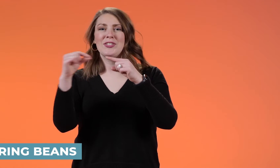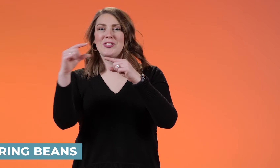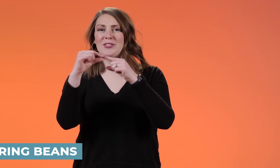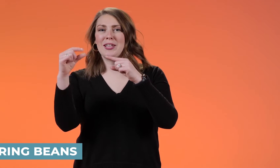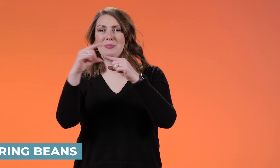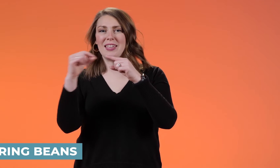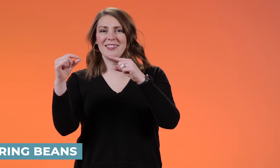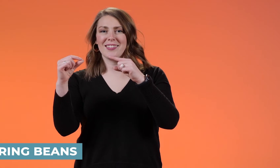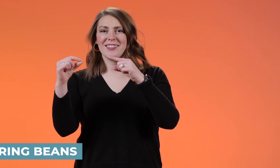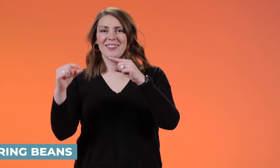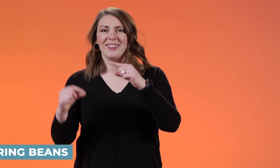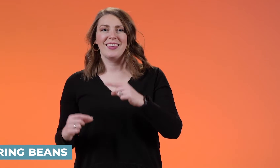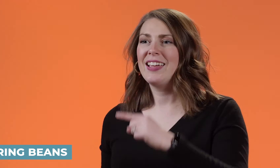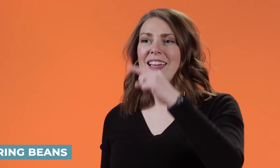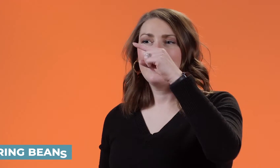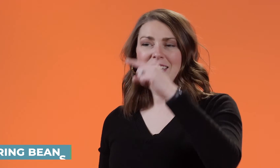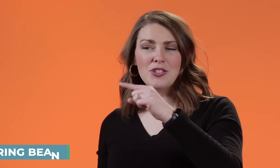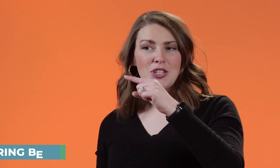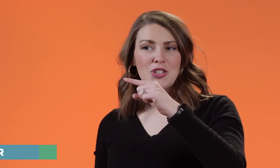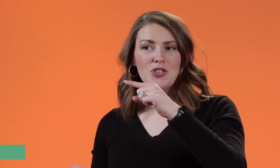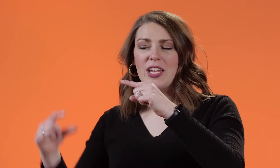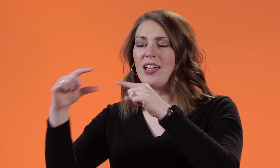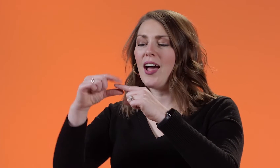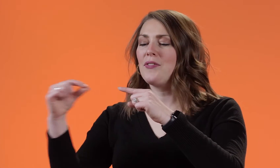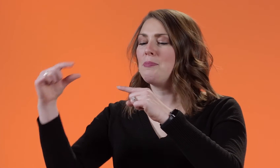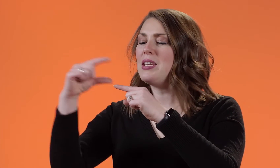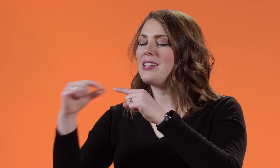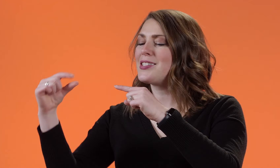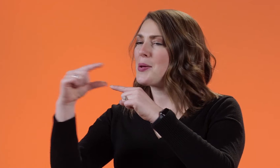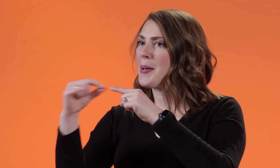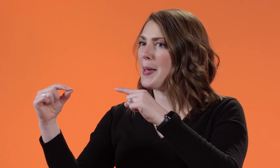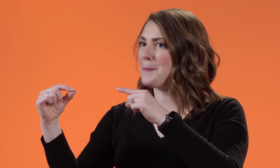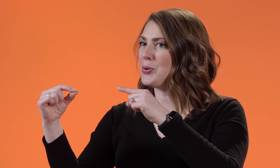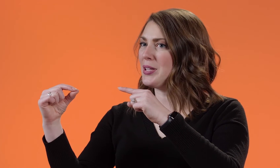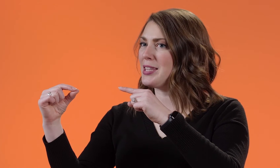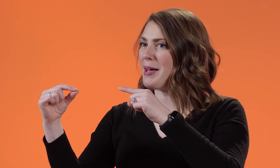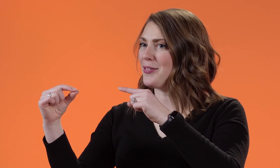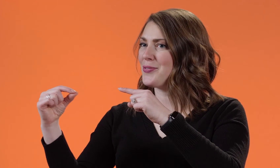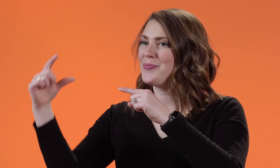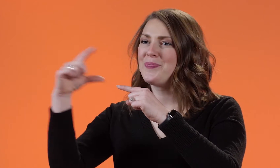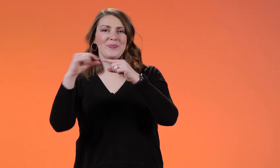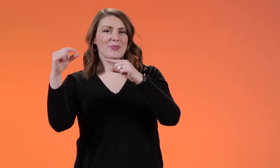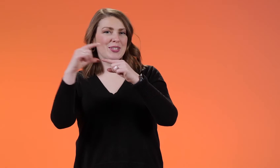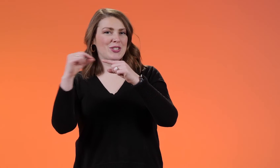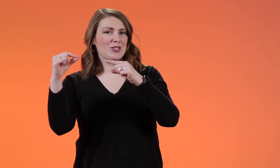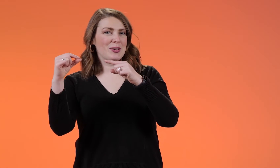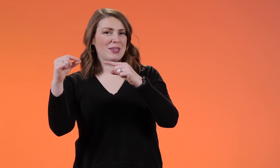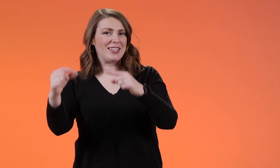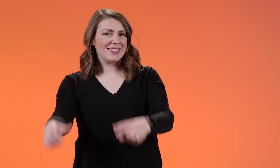STRING BEANS Here's the string of the beans and pulling them out. STRING BEANS